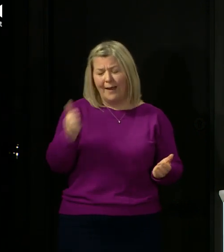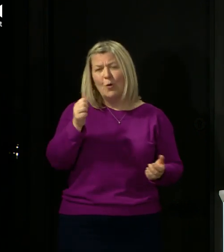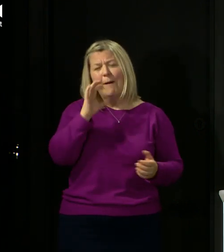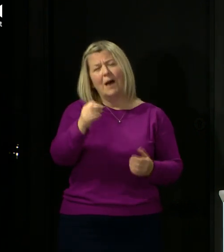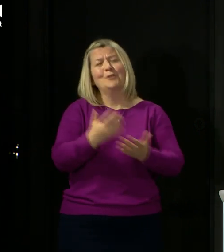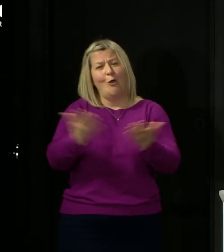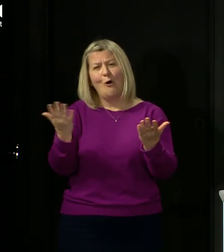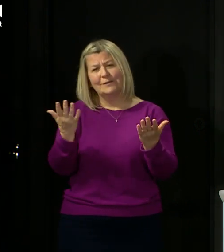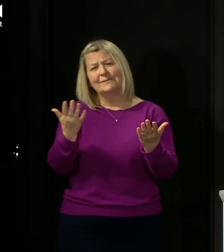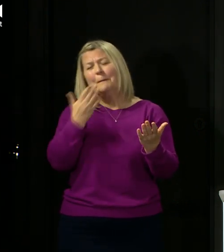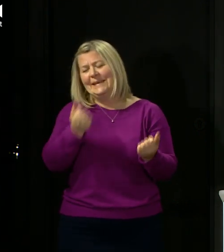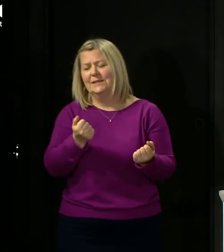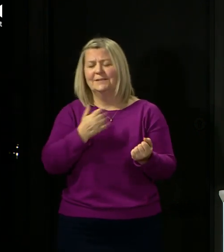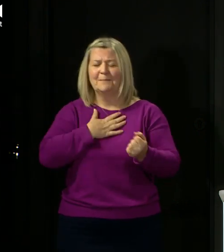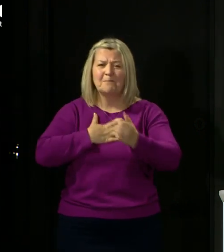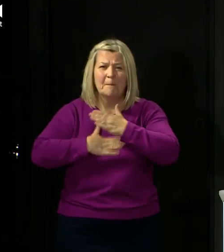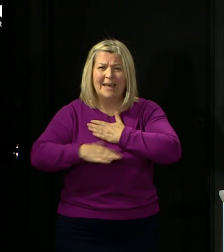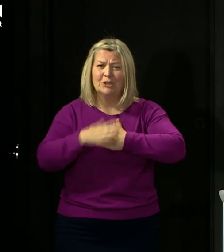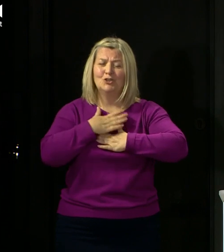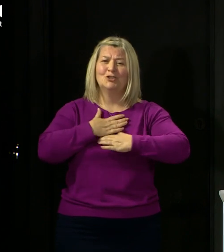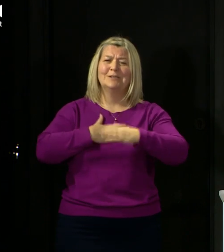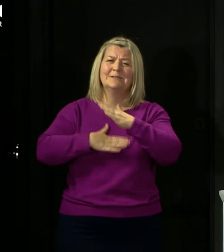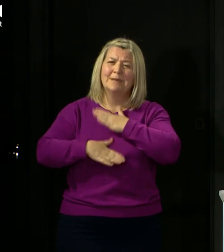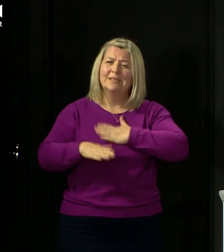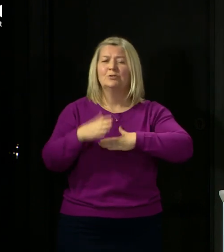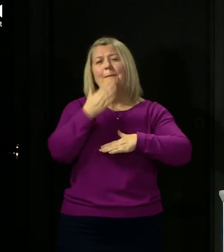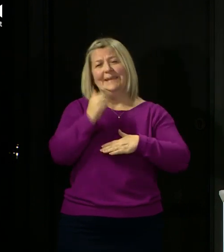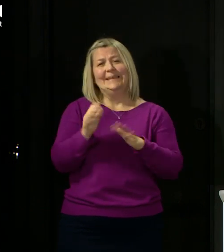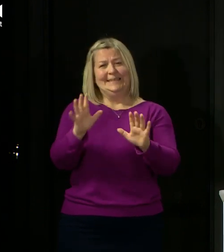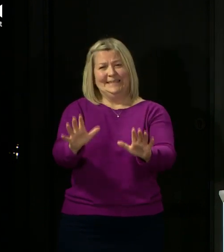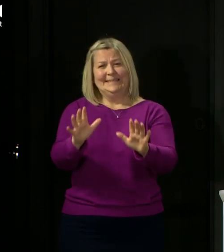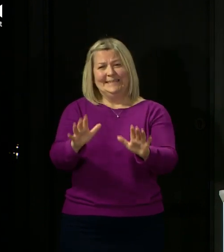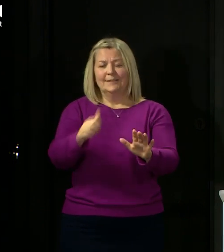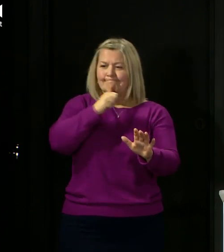more patience, and a bit more sacrifice from all of us, will put us into a much stronger